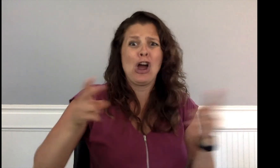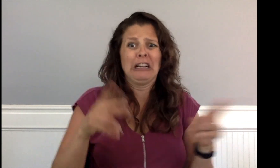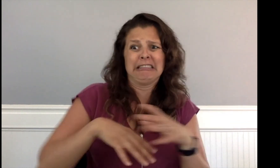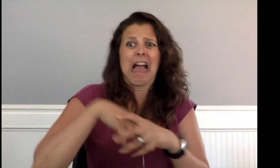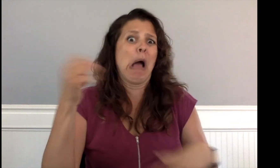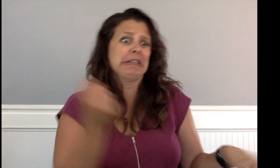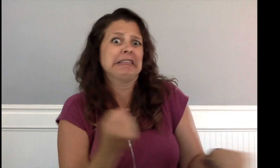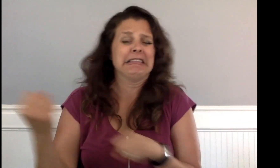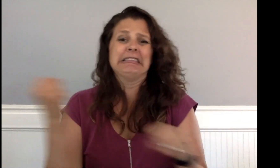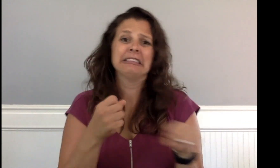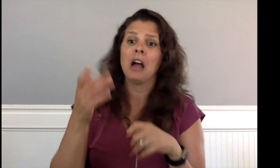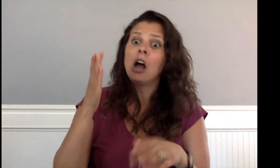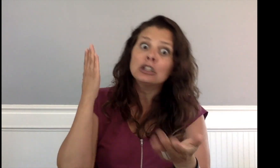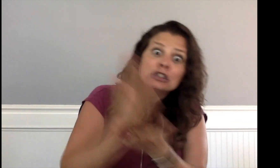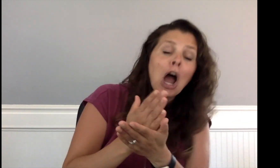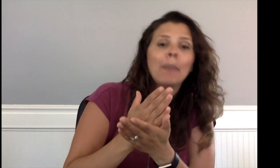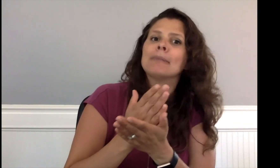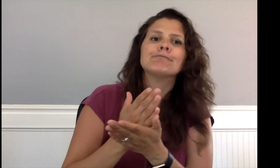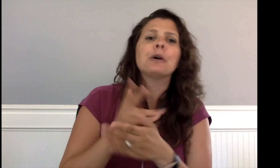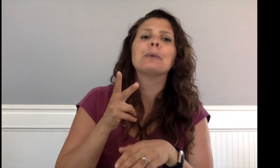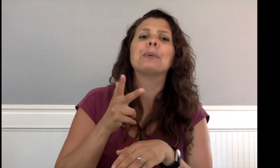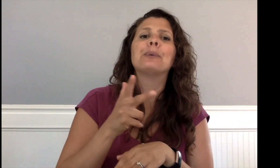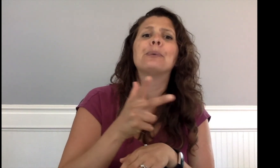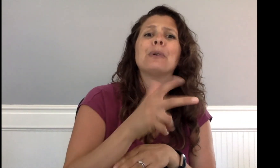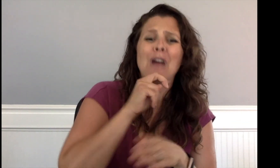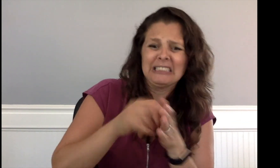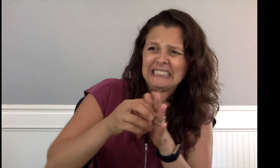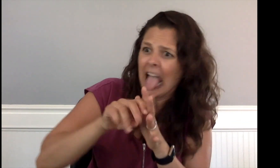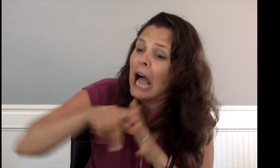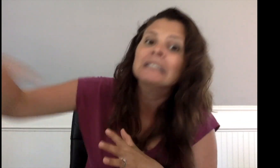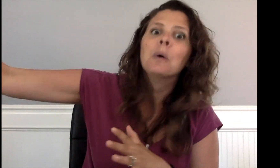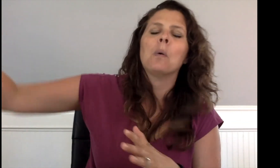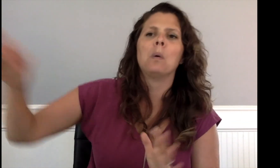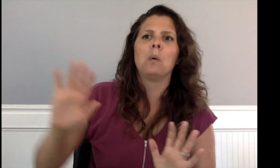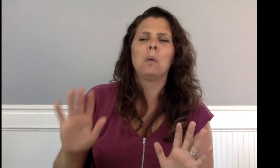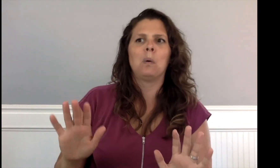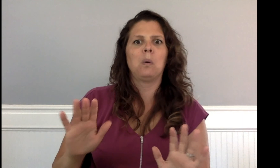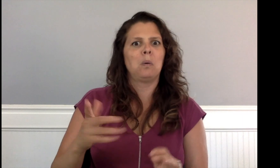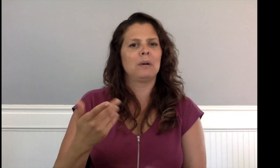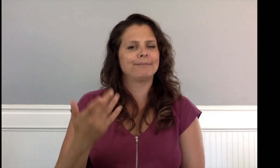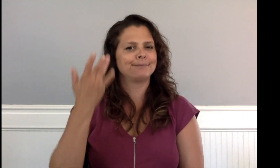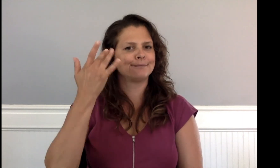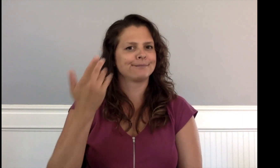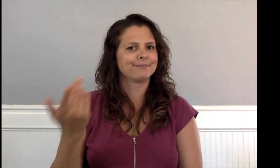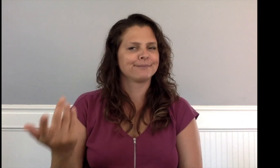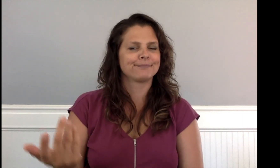to jump out with the fishing poles.